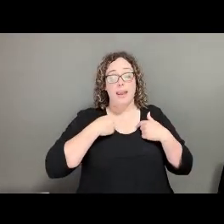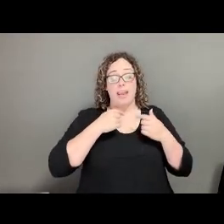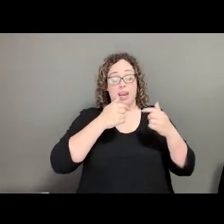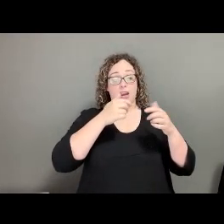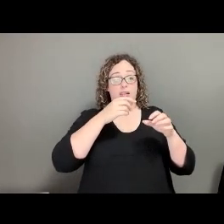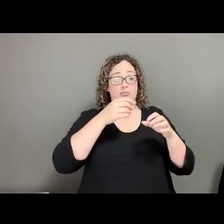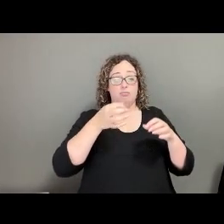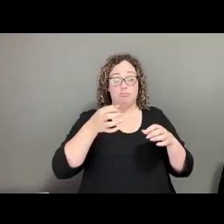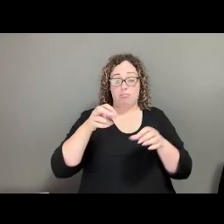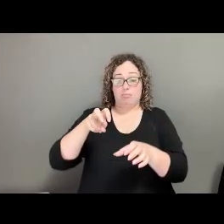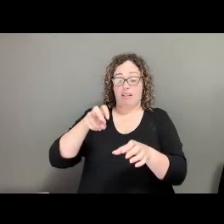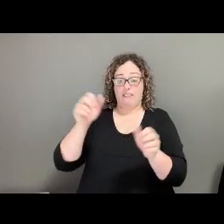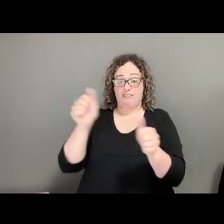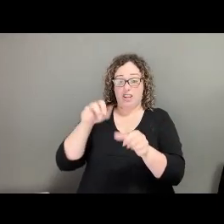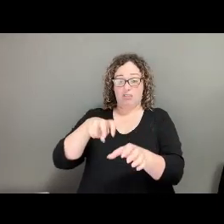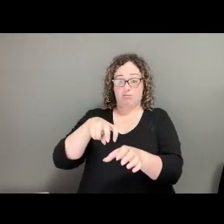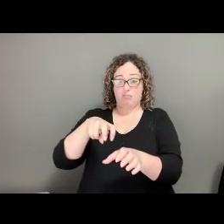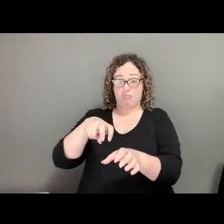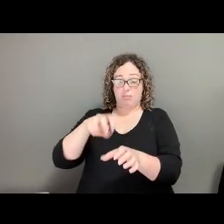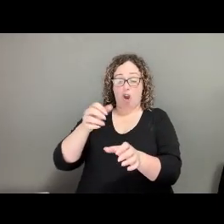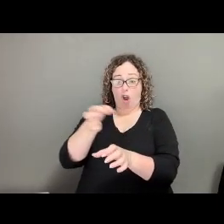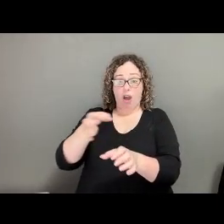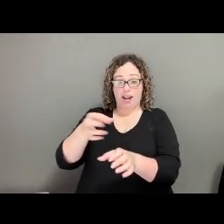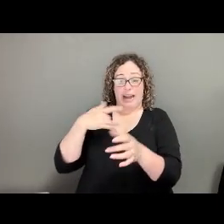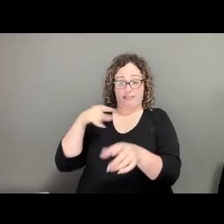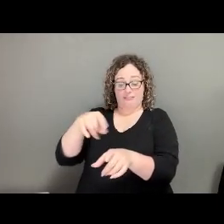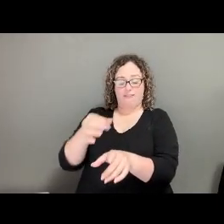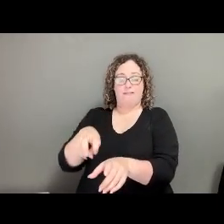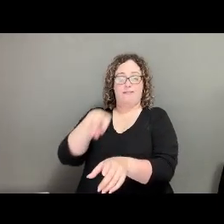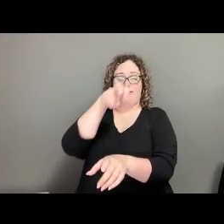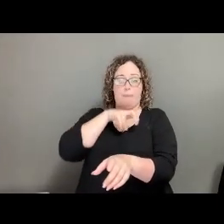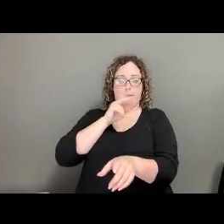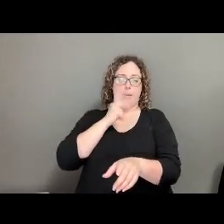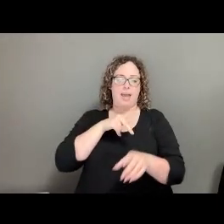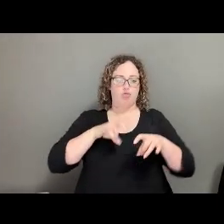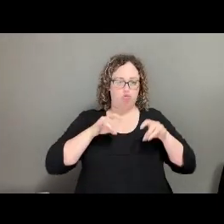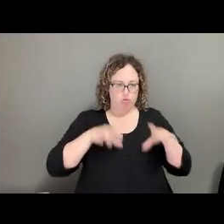And now there's a picture, of the pool is empty.